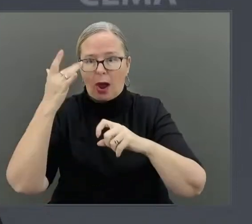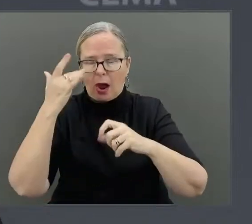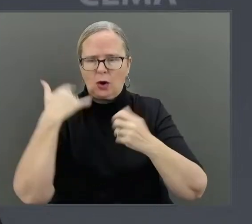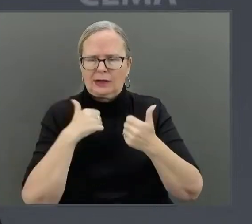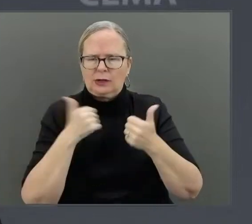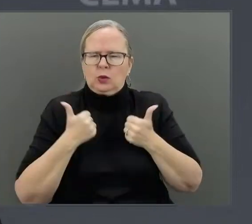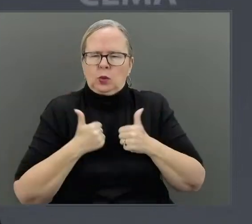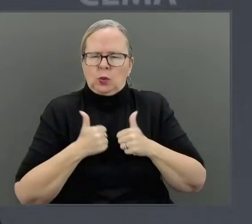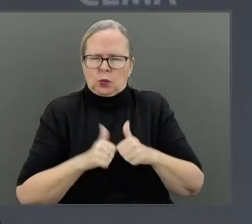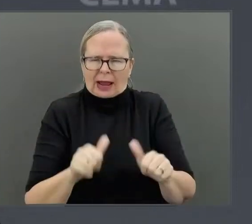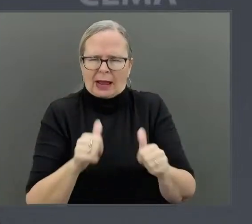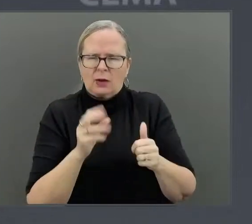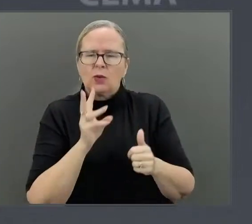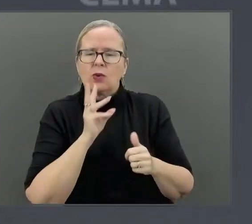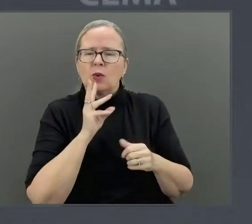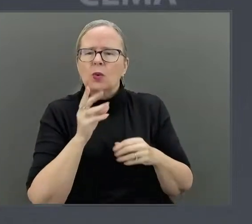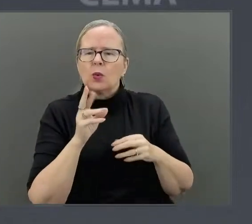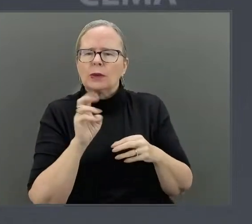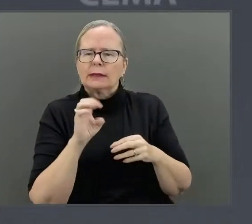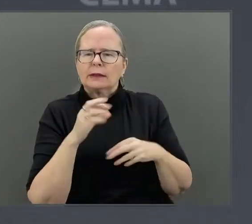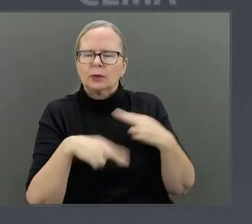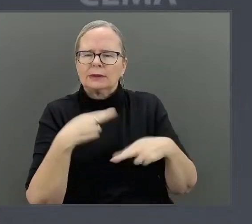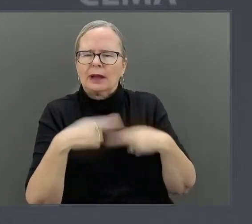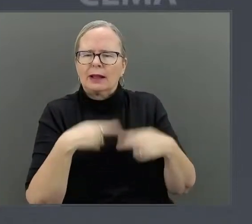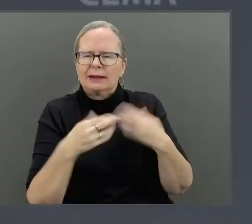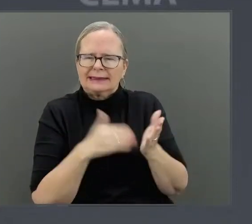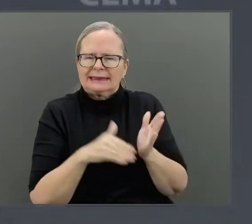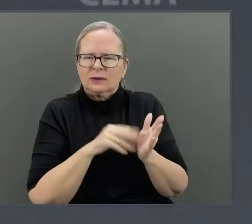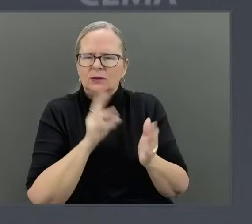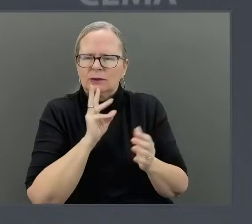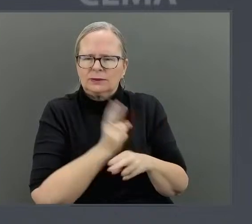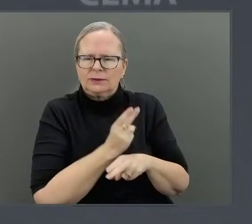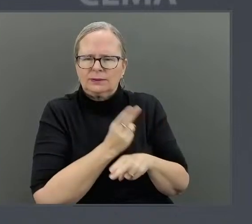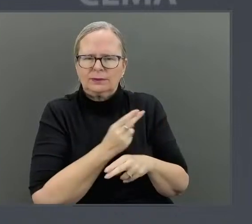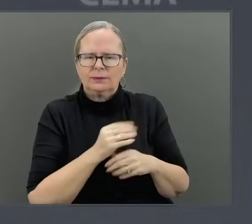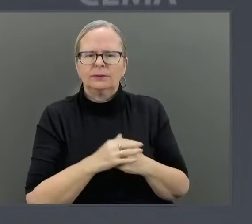closed a number of pools to conserve water and during that time they're doing some much needed